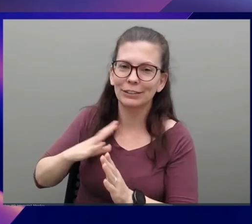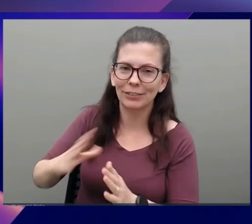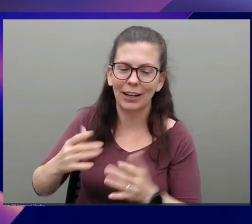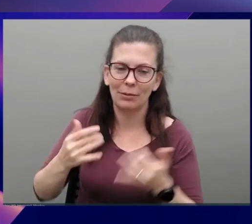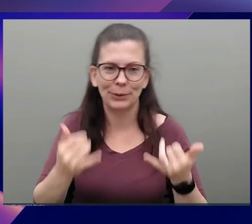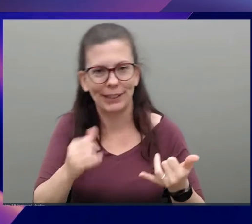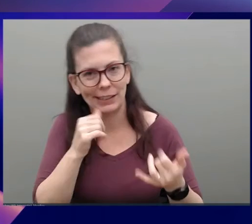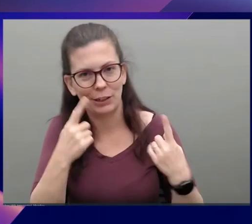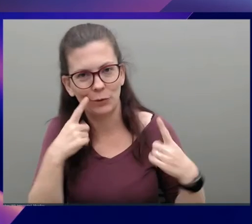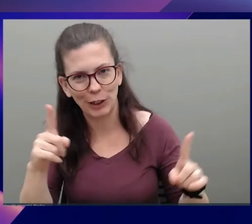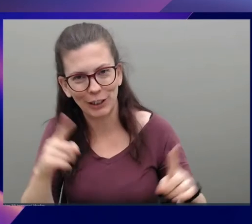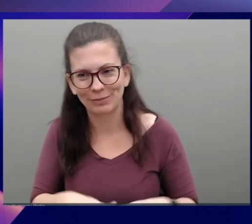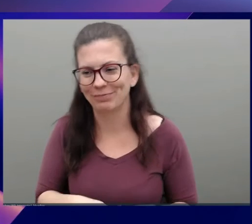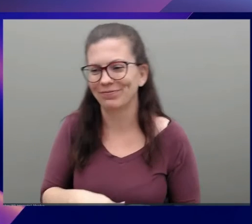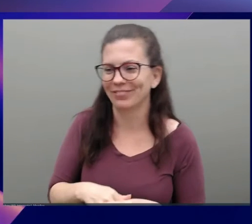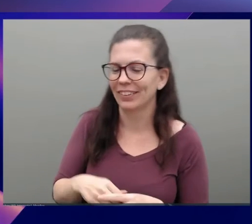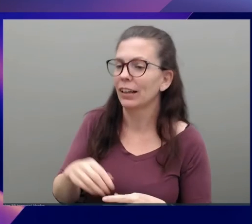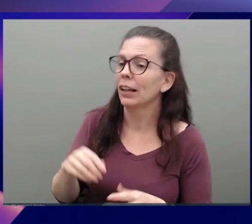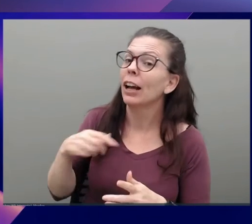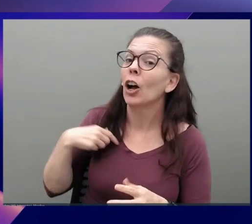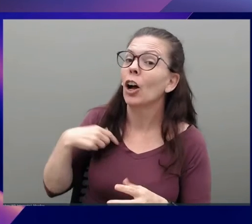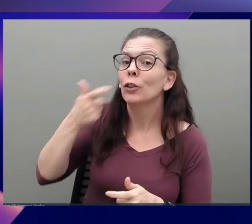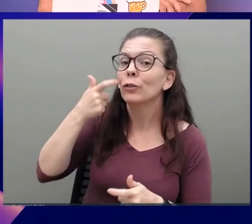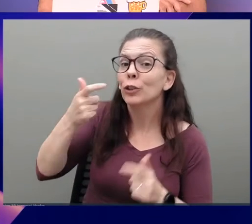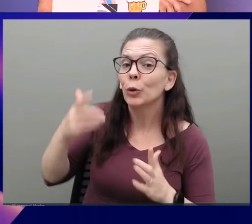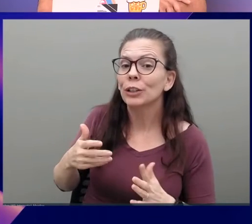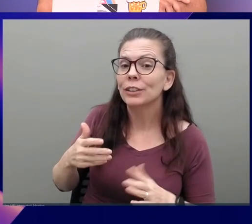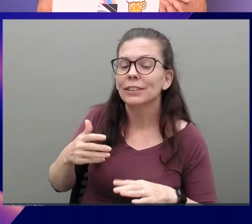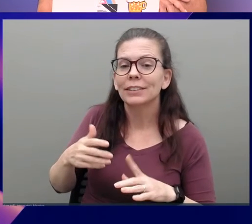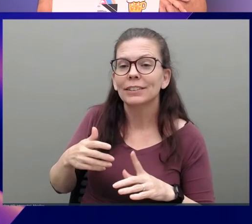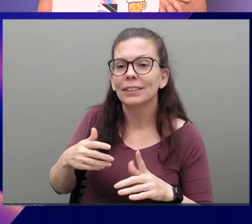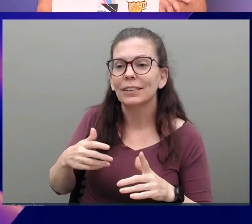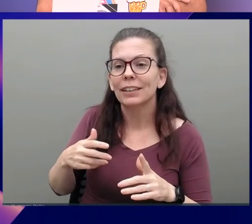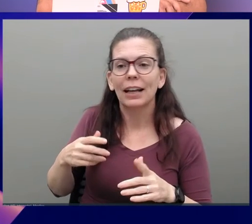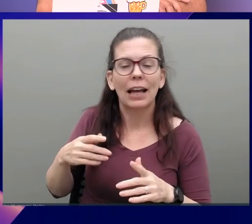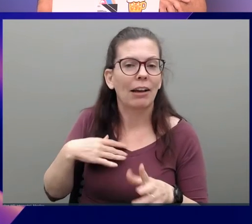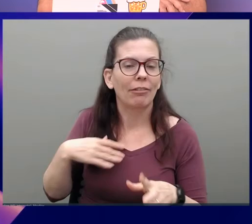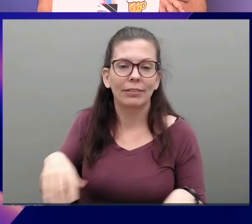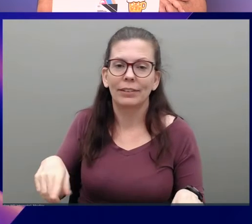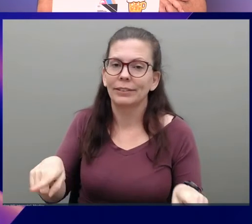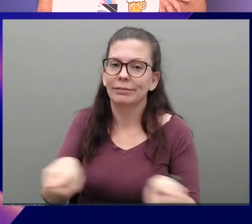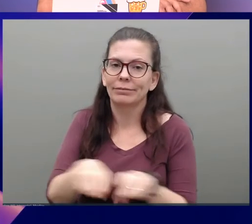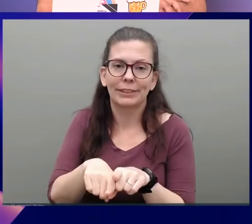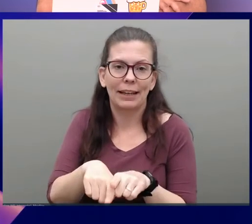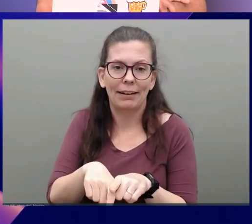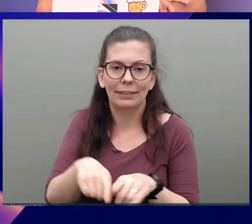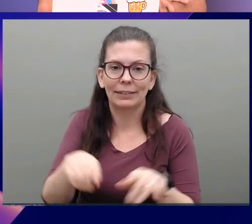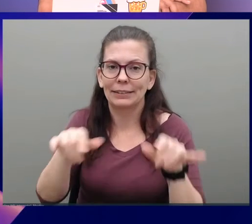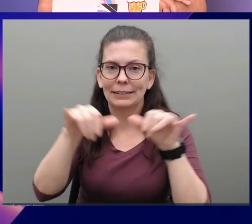So our viewers on the air are getting the exact system screen they will see when they try it